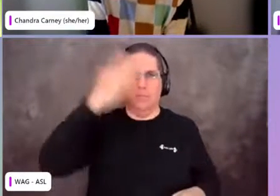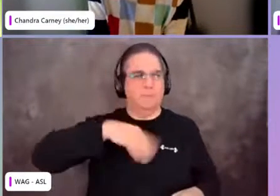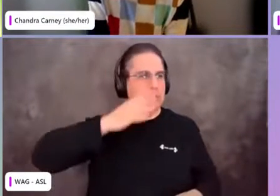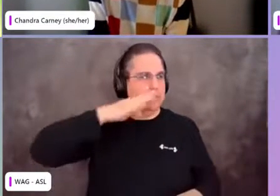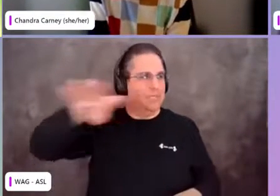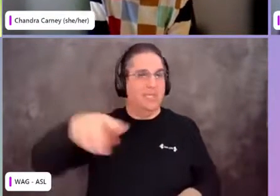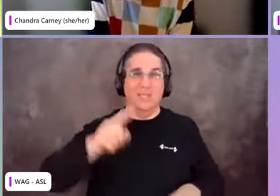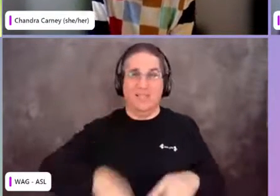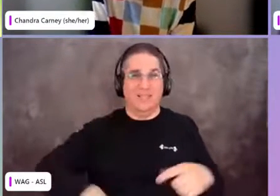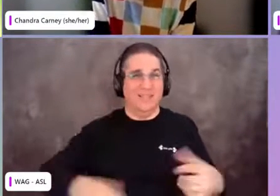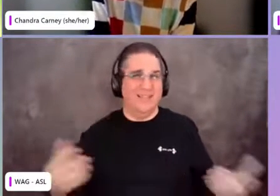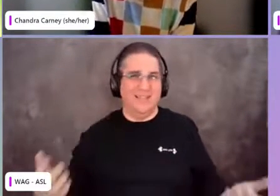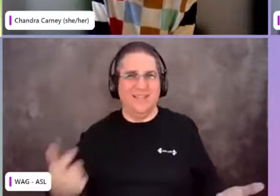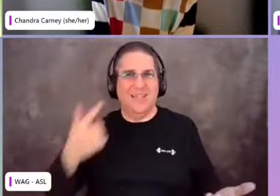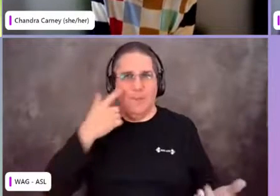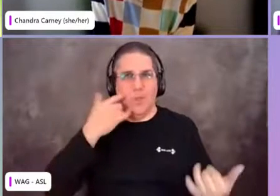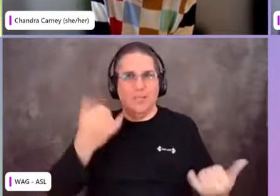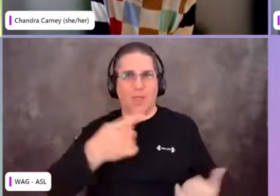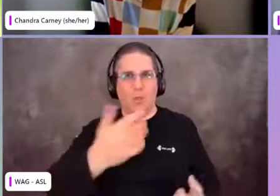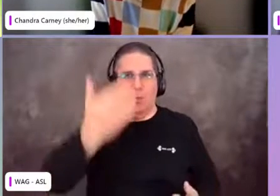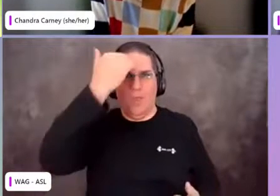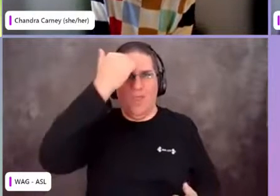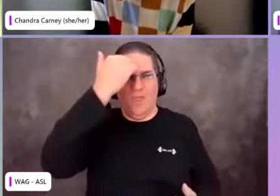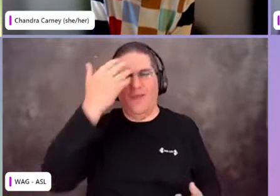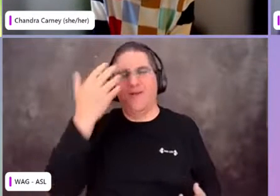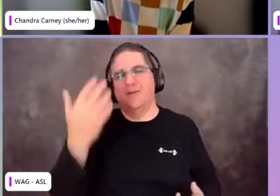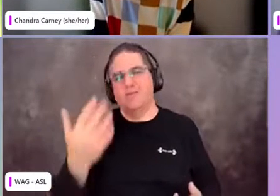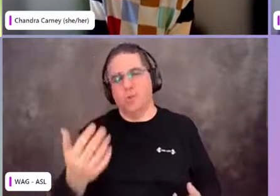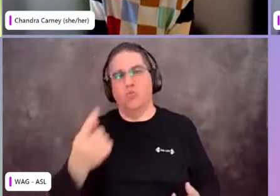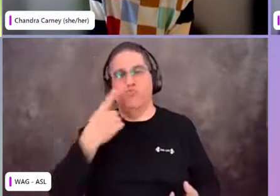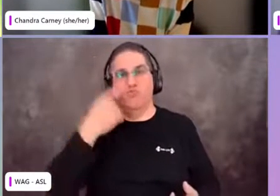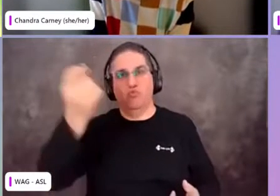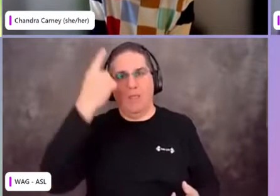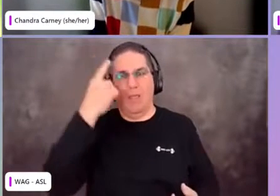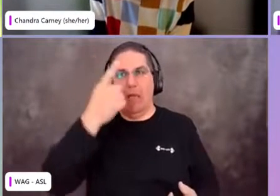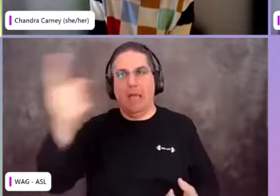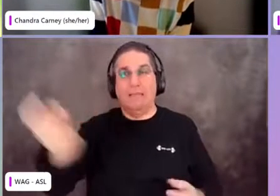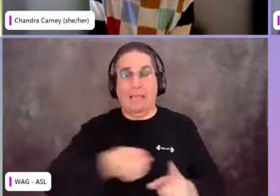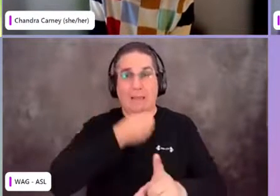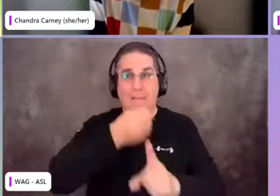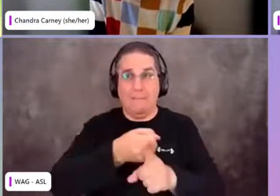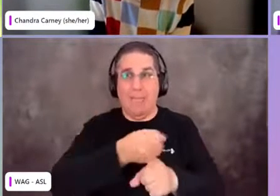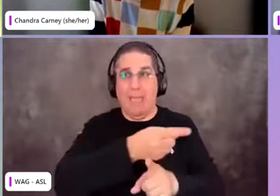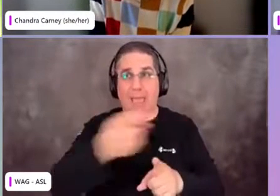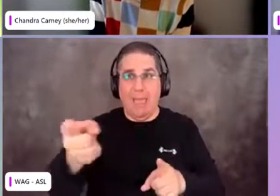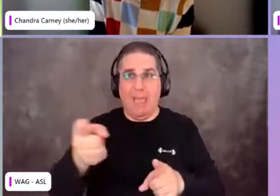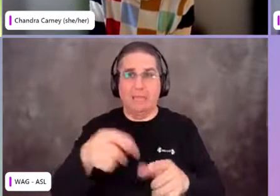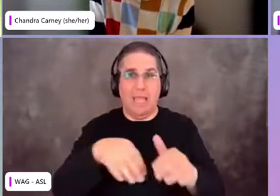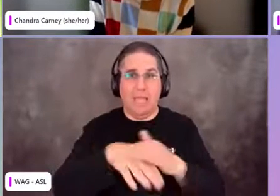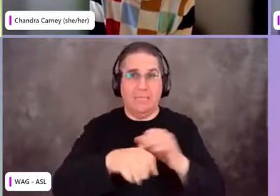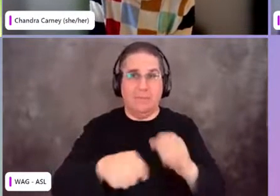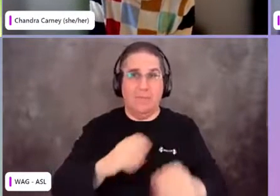everywhere that something is very low contrast, it just isn't something that you can